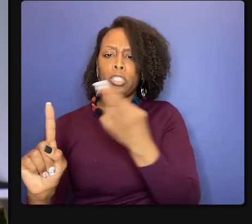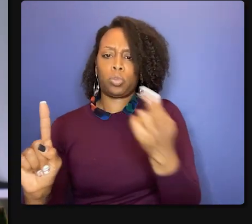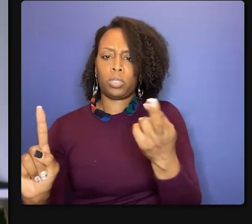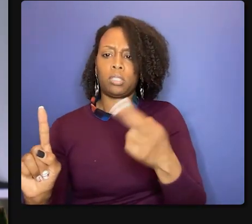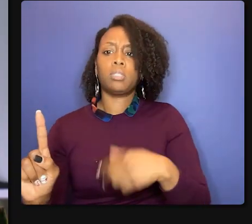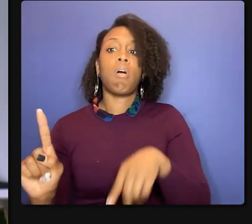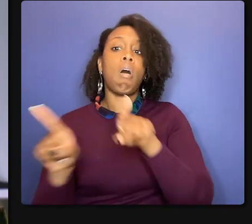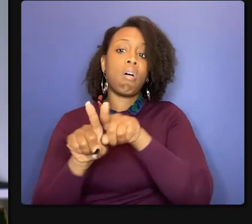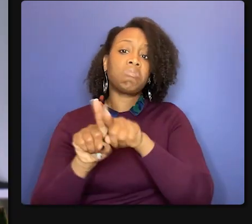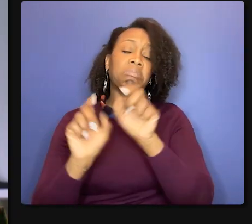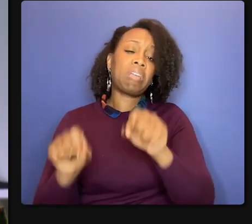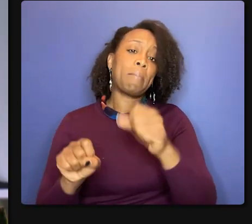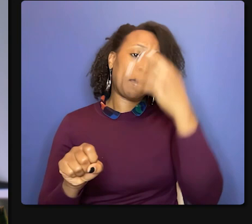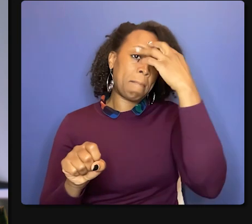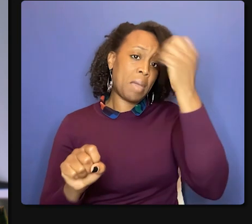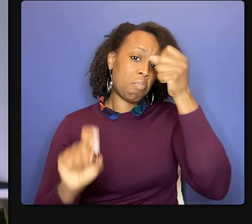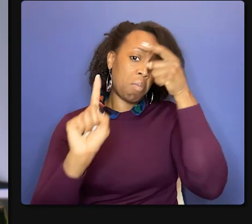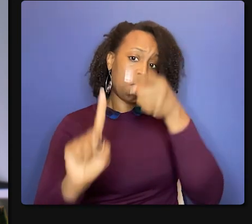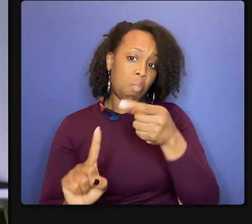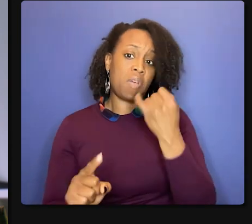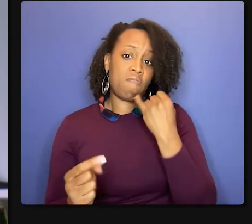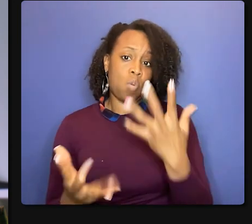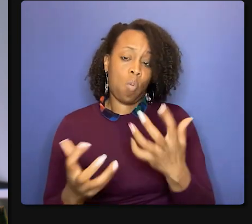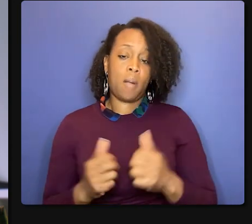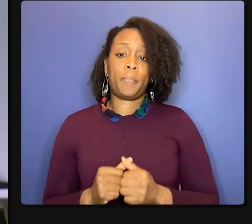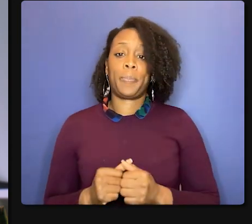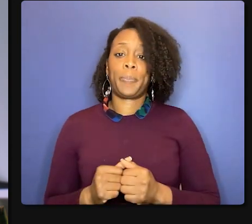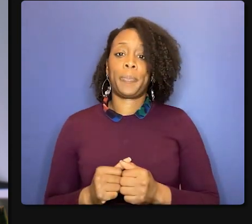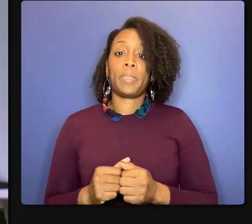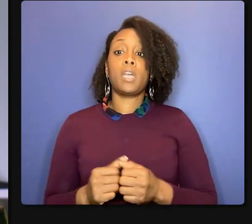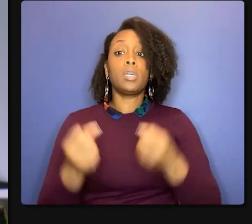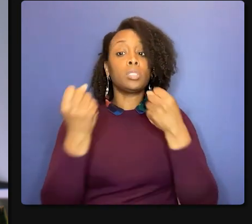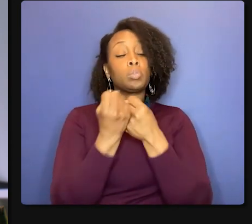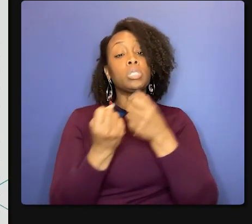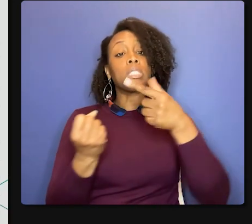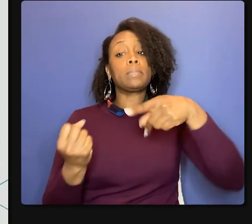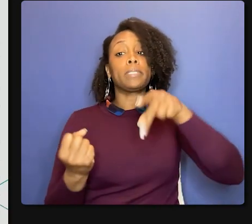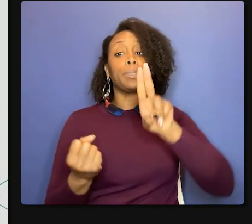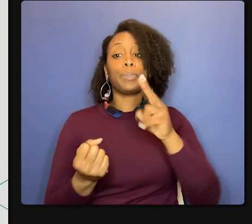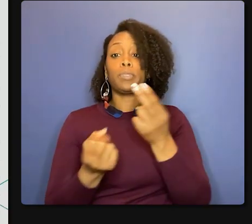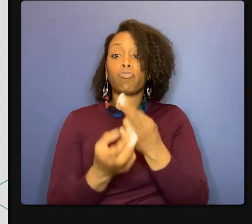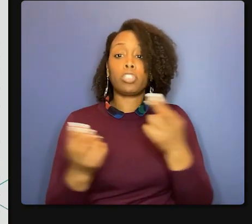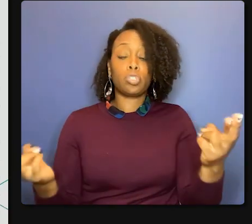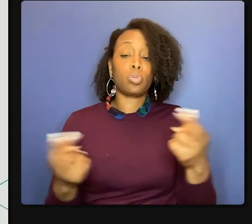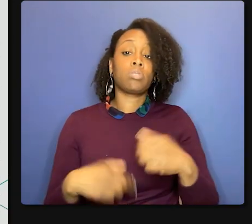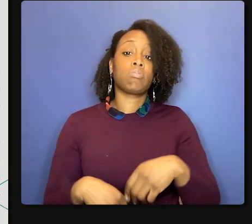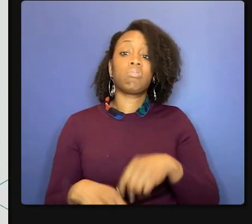Now a destination could also be a memory pointer if you desire. [Cooper] Supported GPU resources,